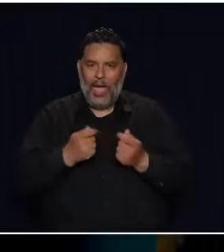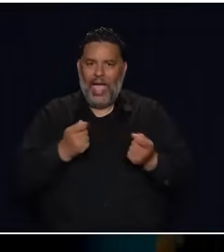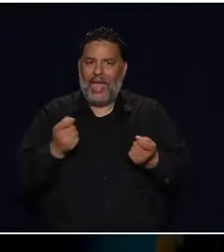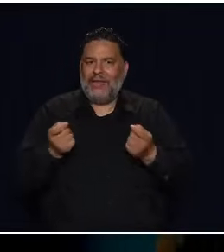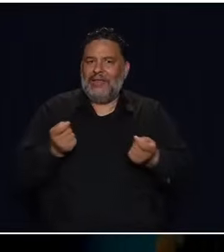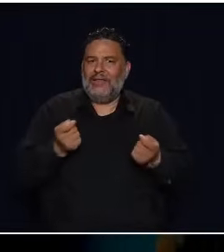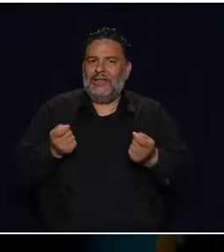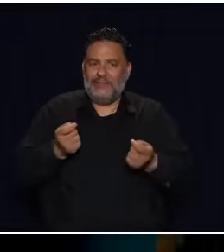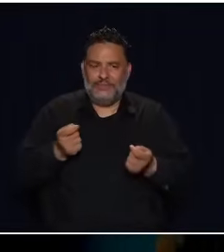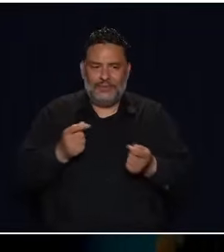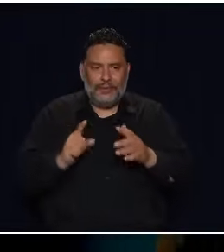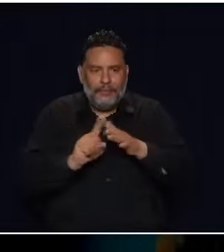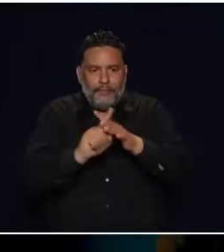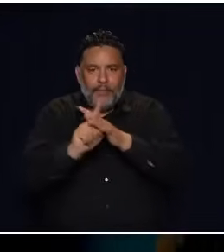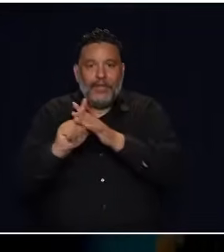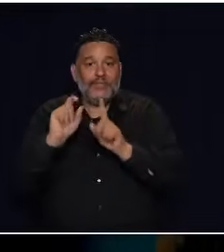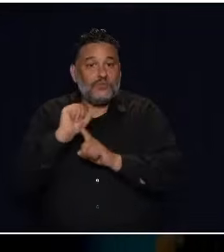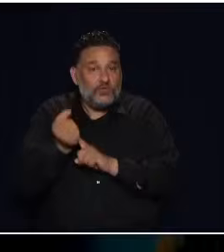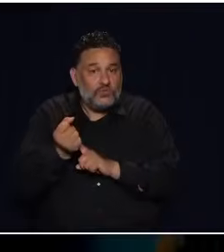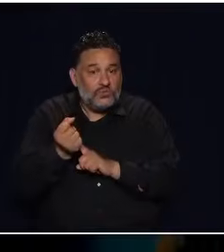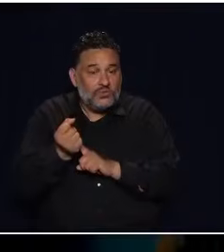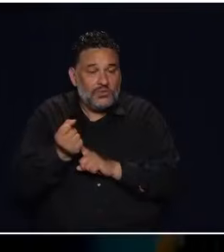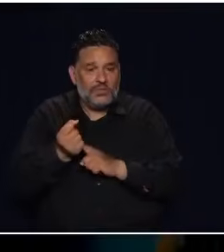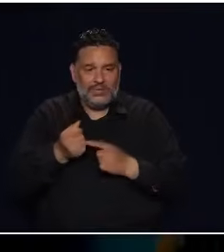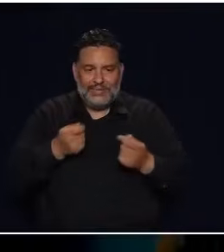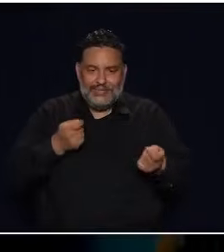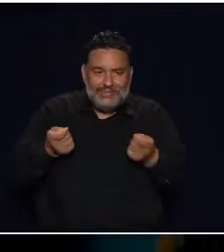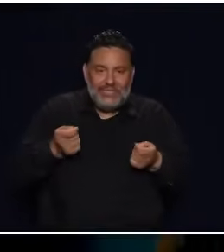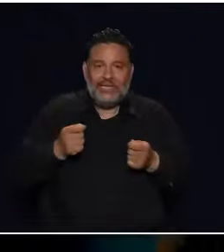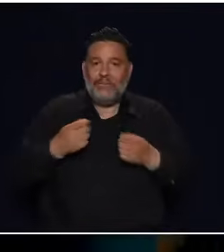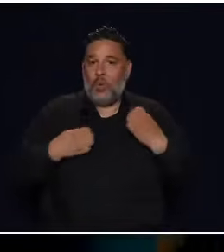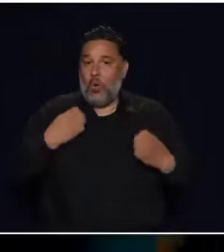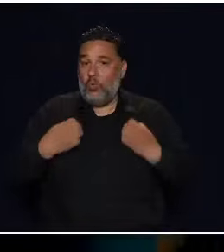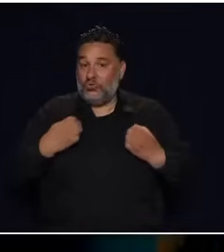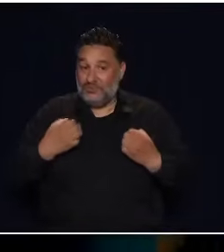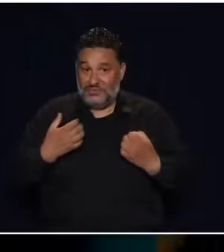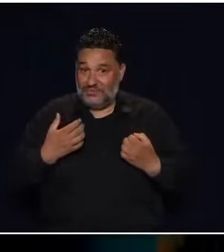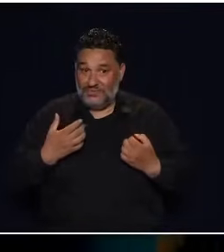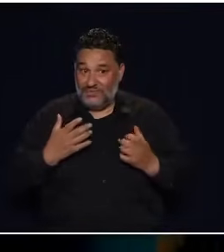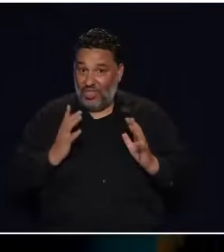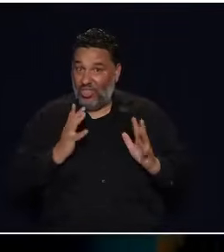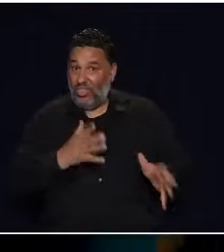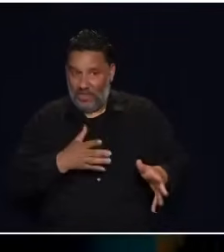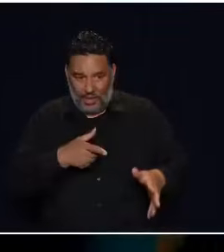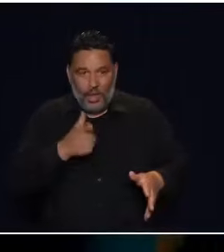TODDLER, BUT THEY HAVE BIG EMOTIONS. IF WE ARE NOT TEACHING THEM HOW